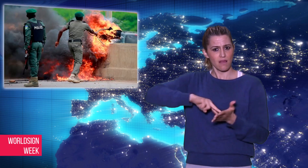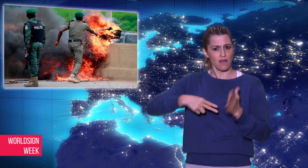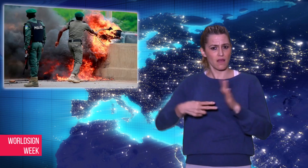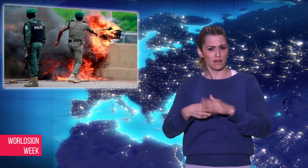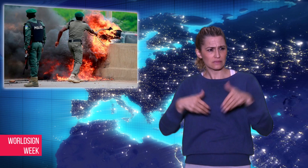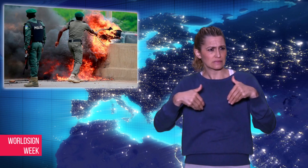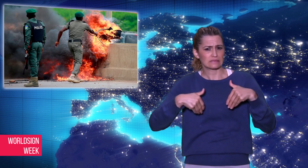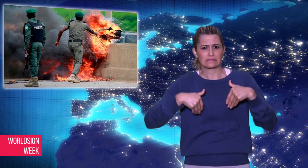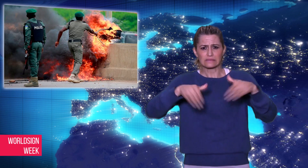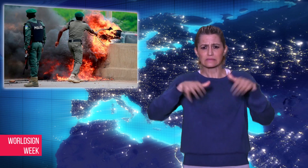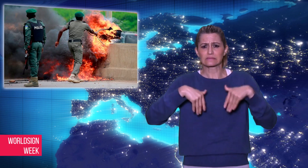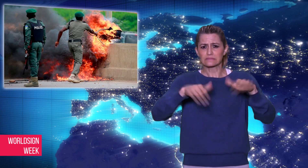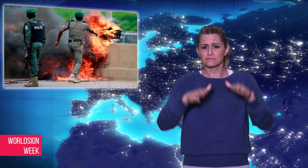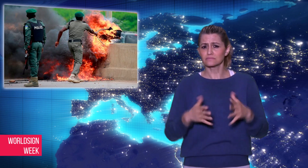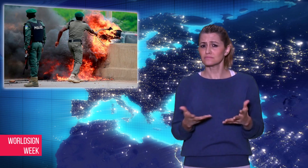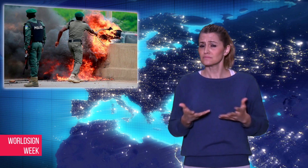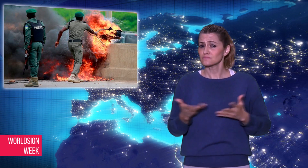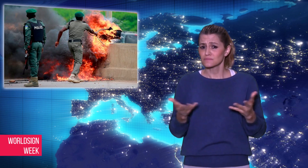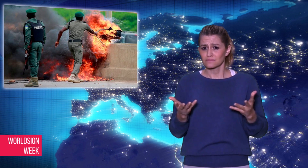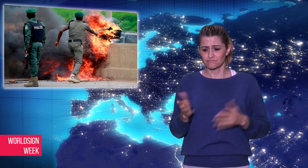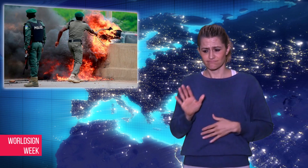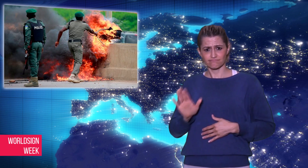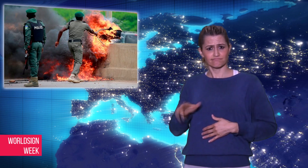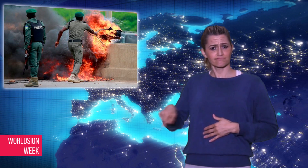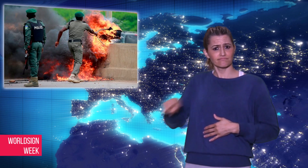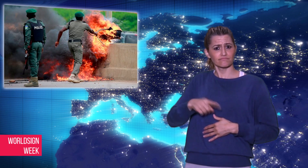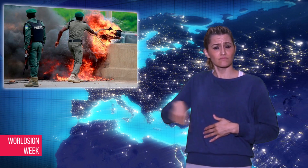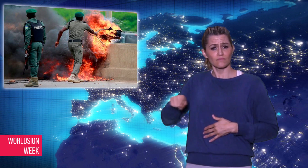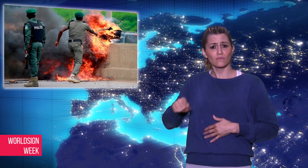extreme inequality.